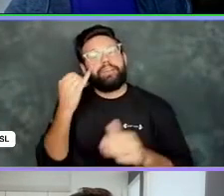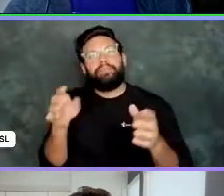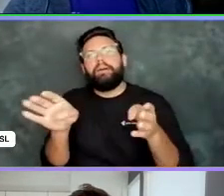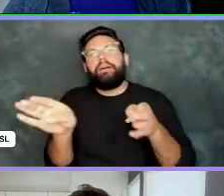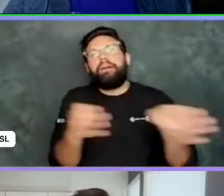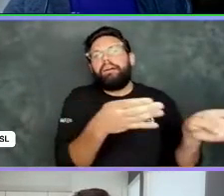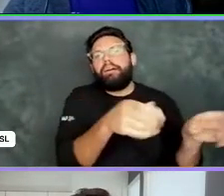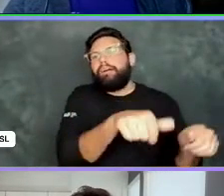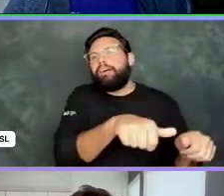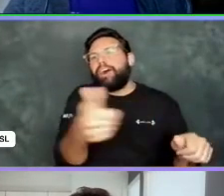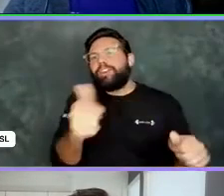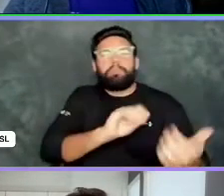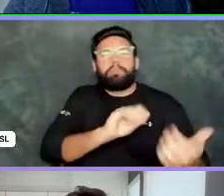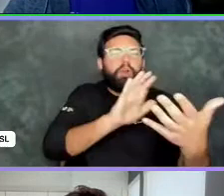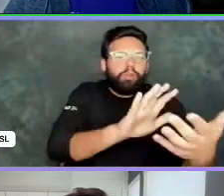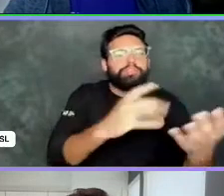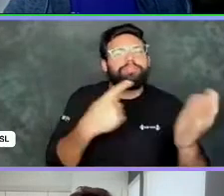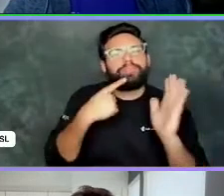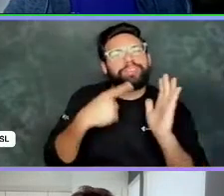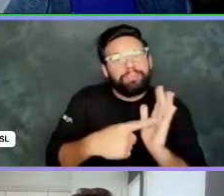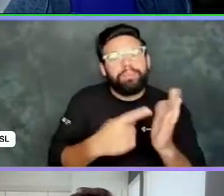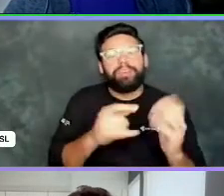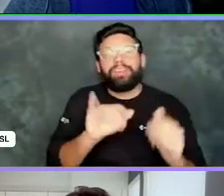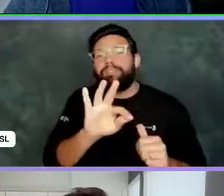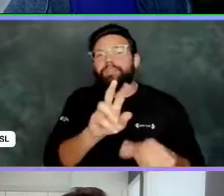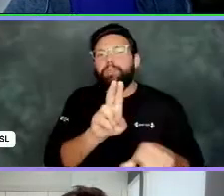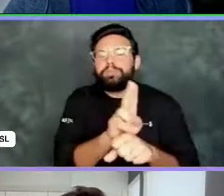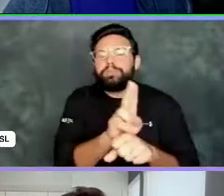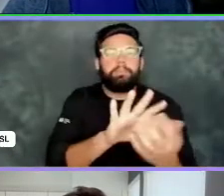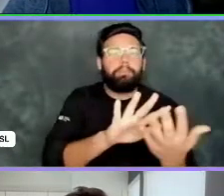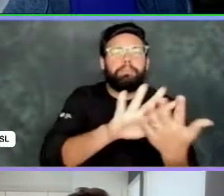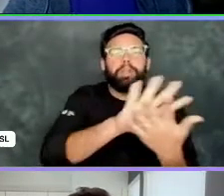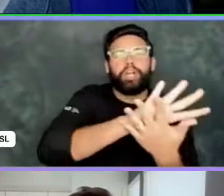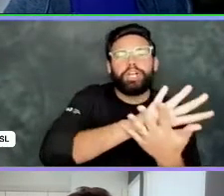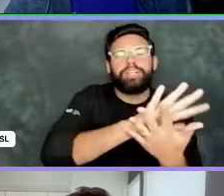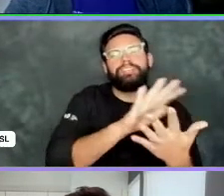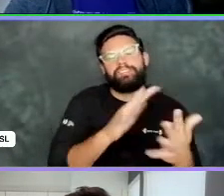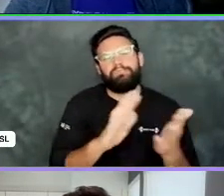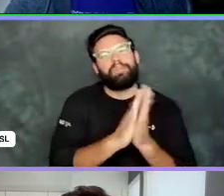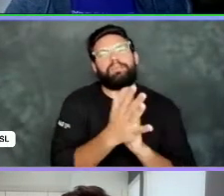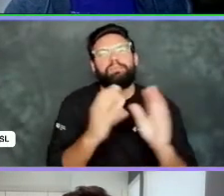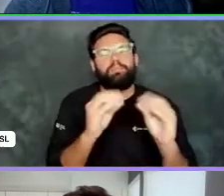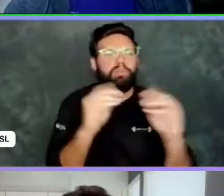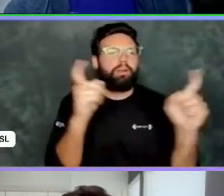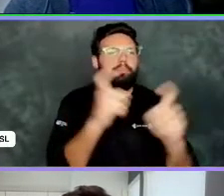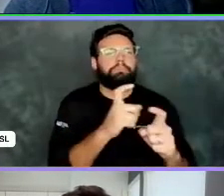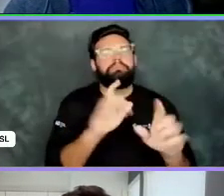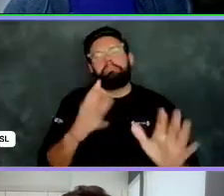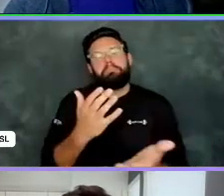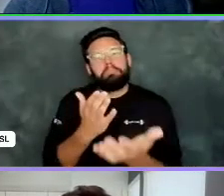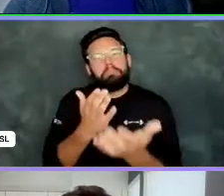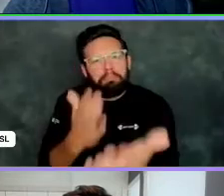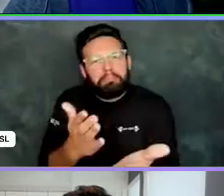more complicated. Like I said, you have to automatically announce anything that's inserted on blur, for example,